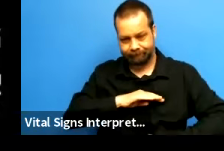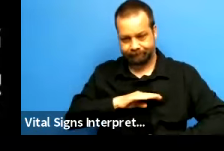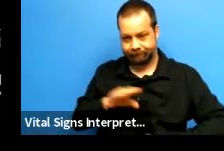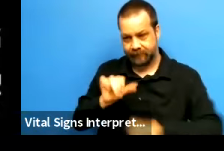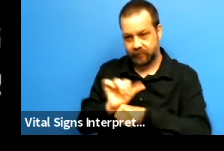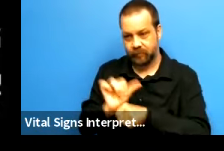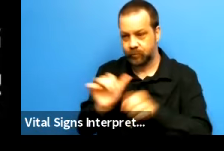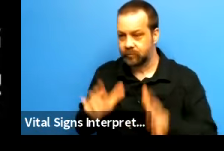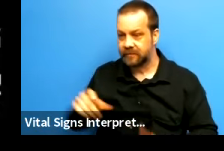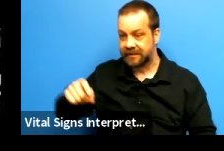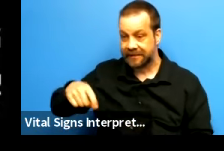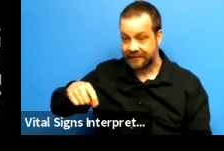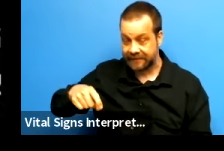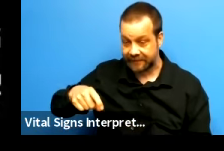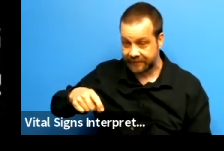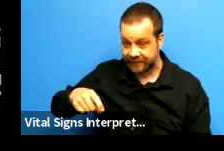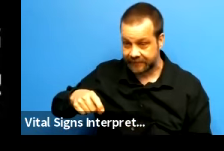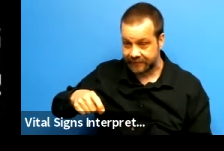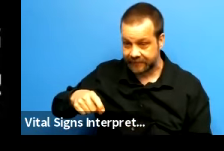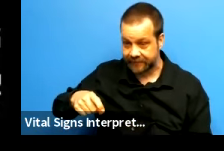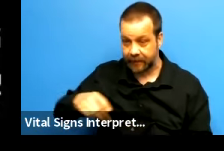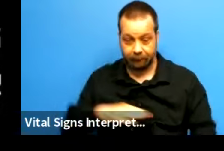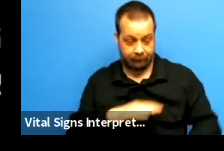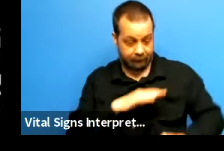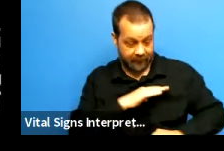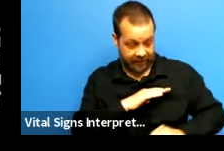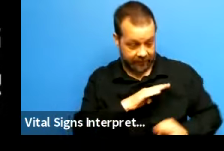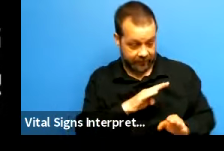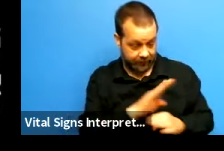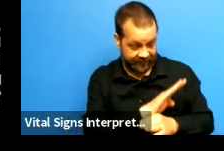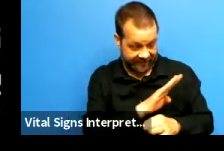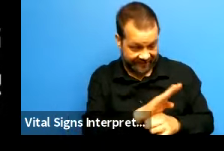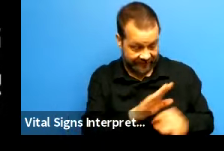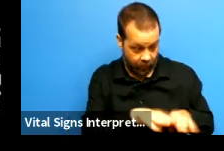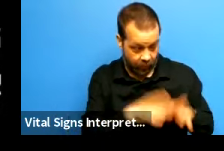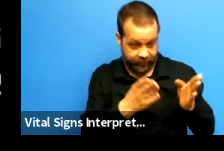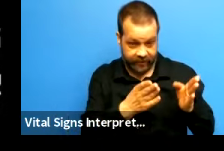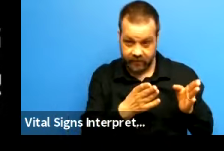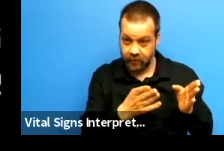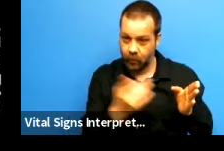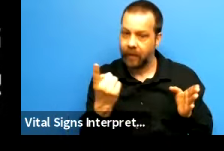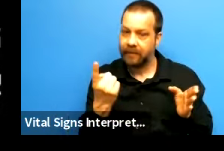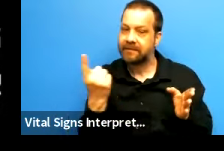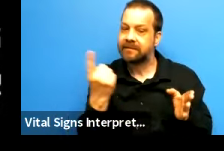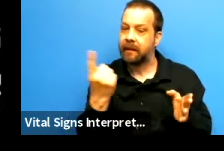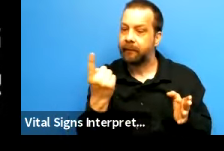as well as to meet the needs of your business in being able to stay open. What are some of the things you need to do